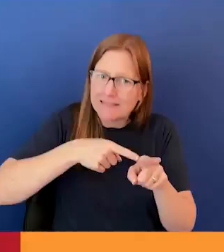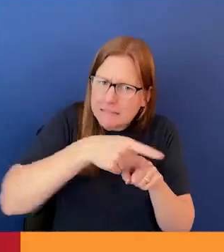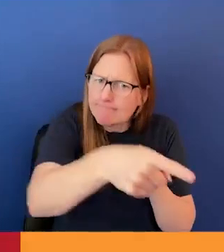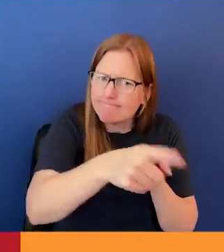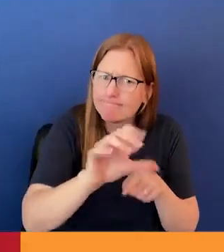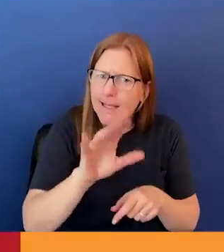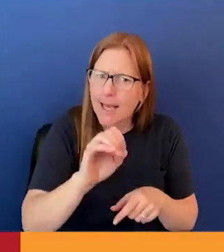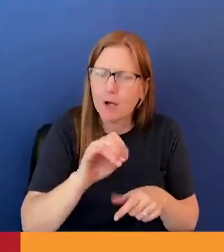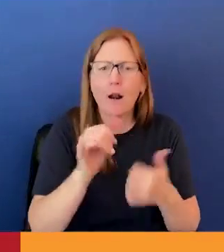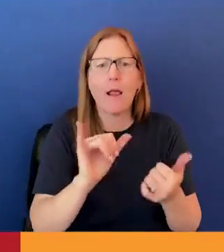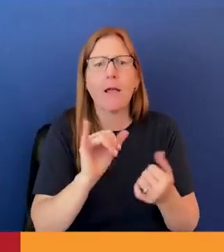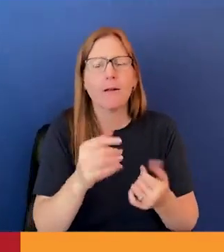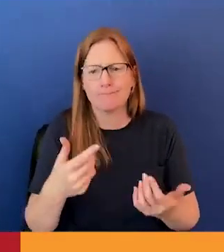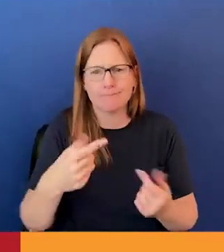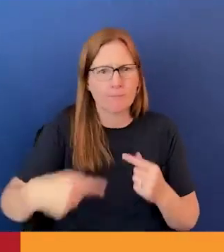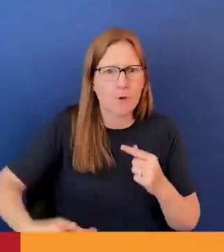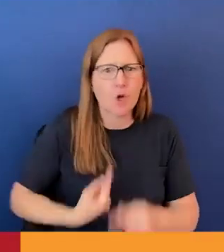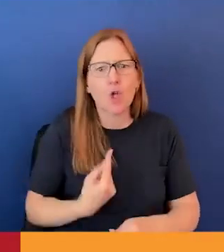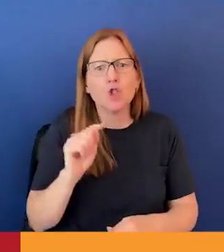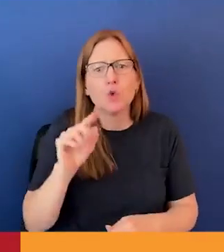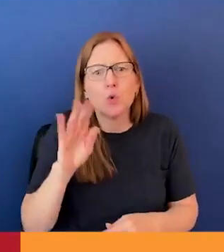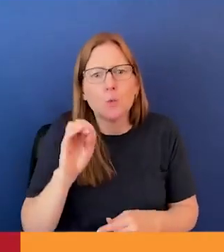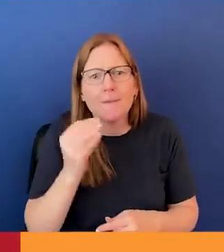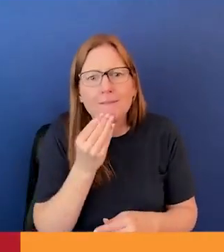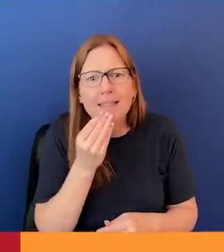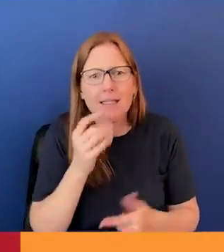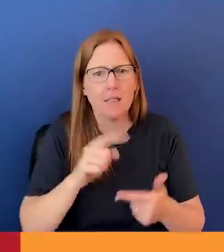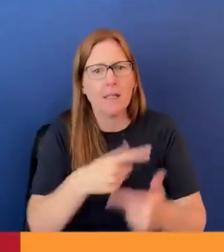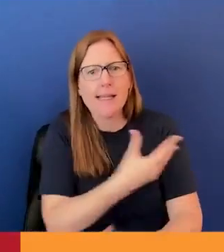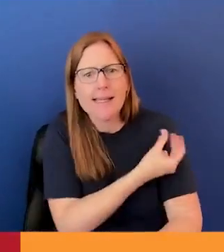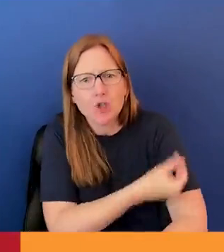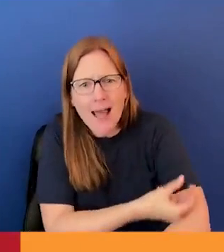tube feedings, injections, wound care and the like. Things like that